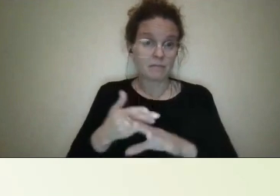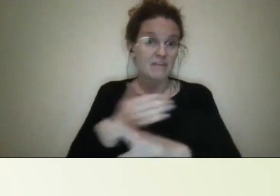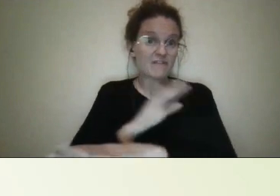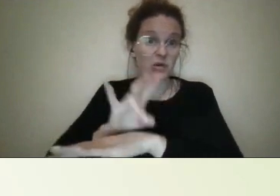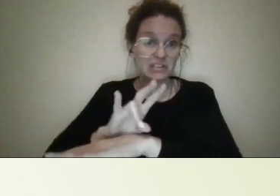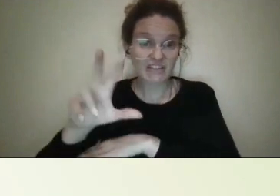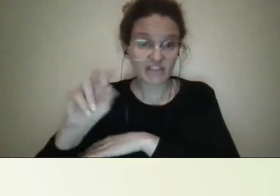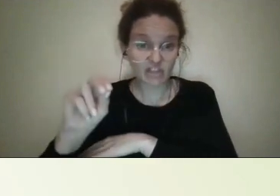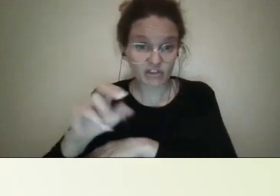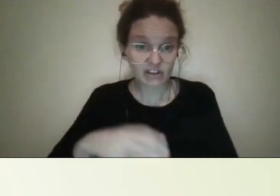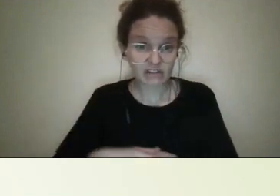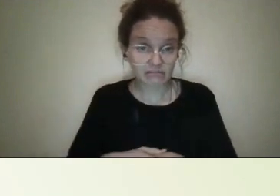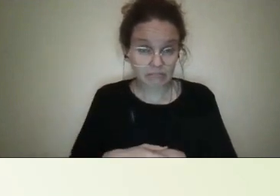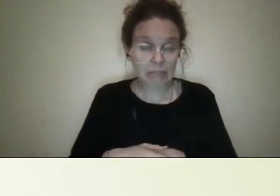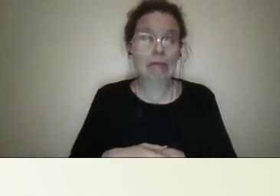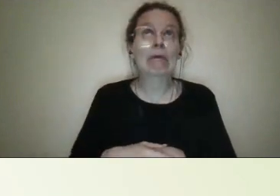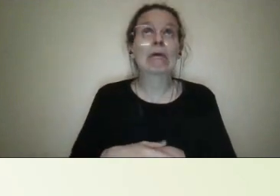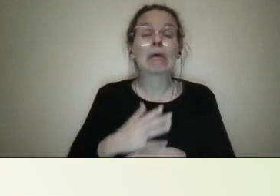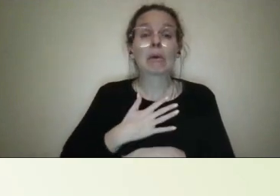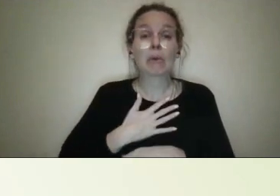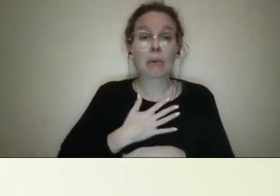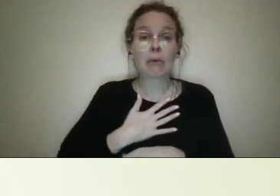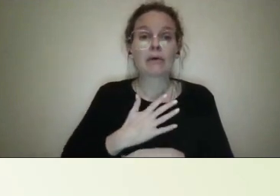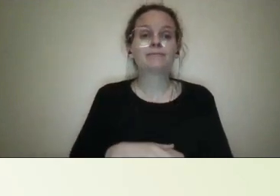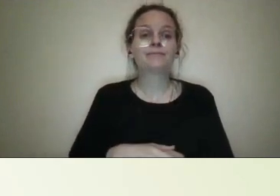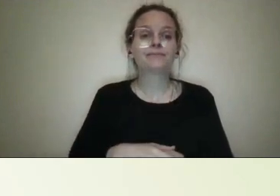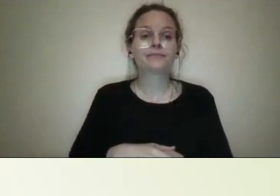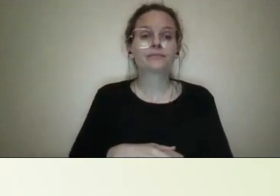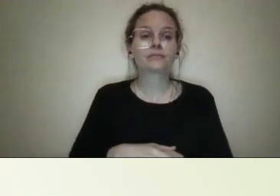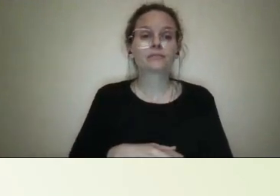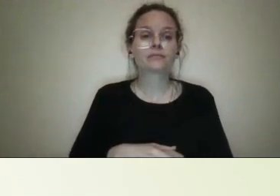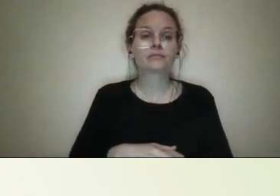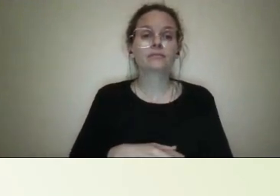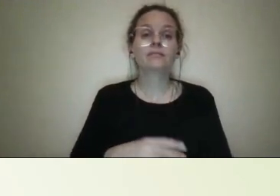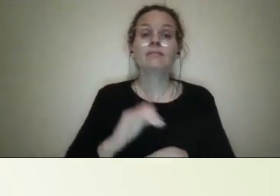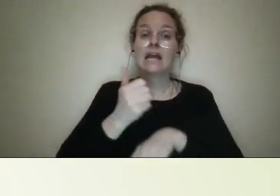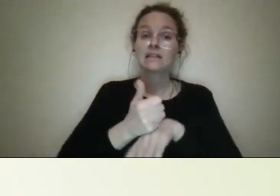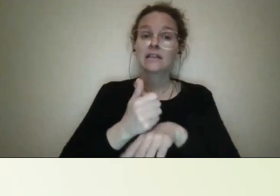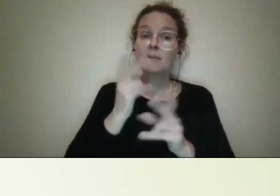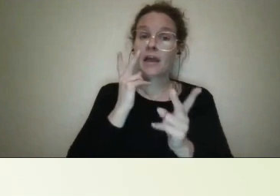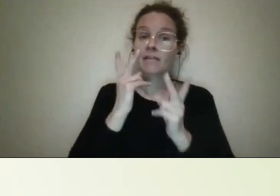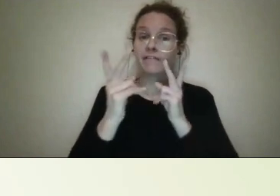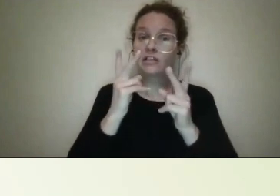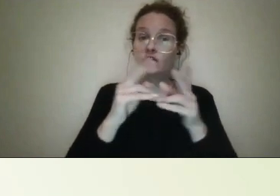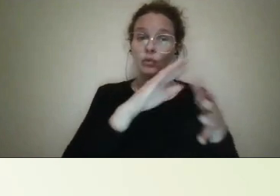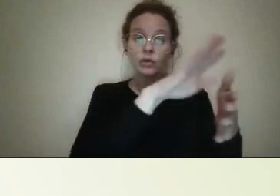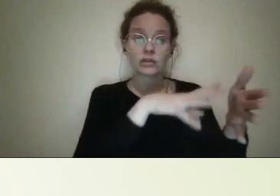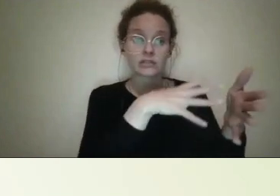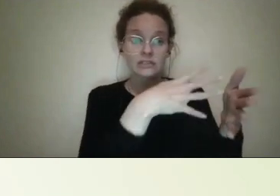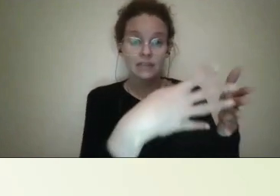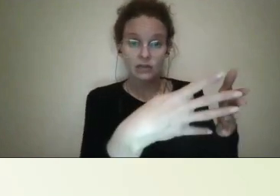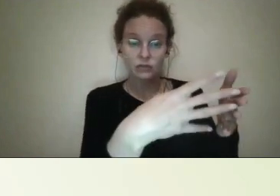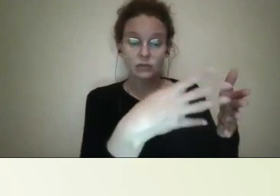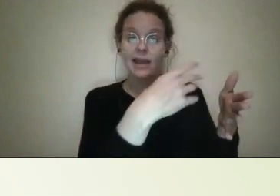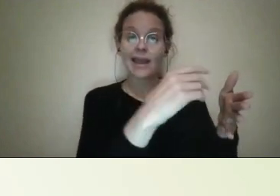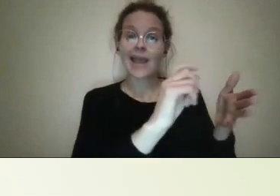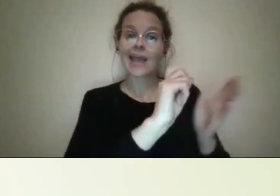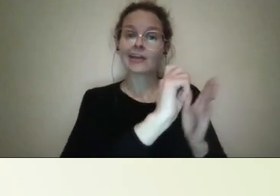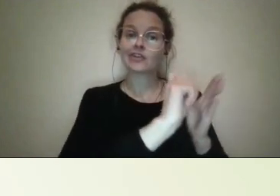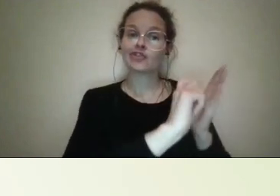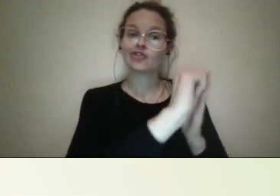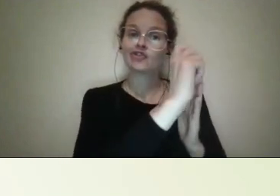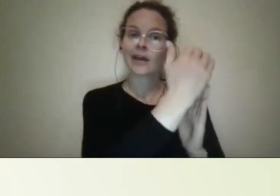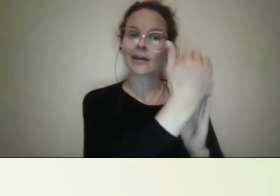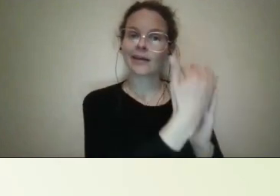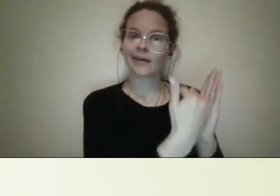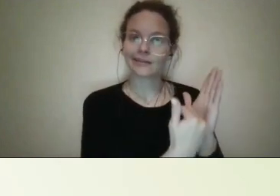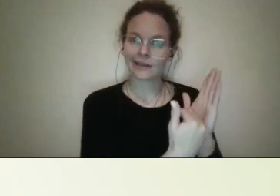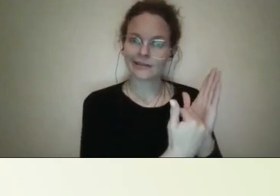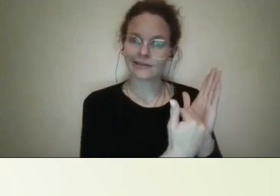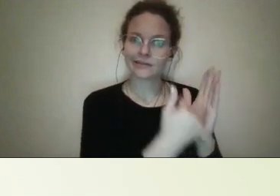So we had - I created a visual schedule and a visual checklist. As the kids were getting older, I